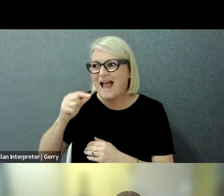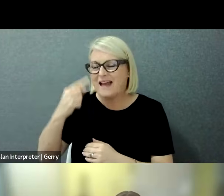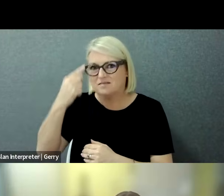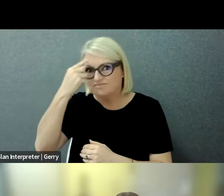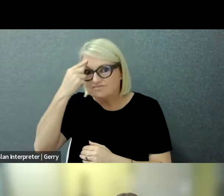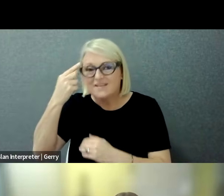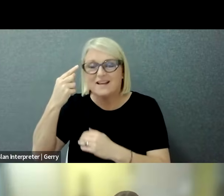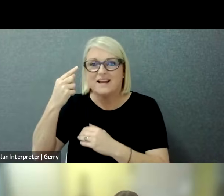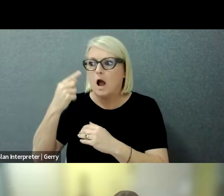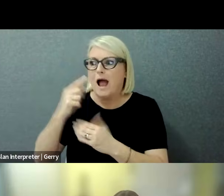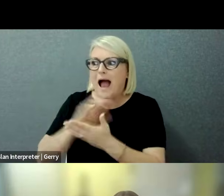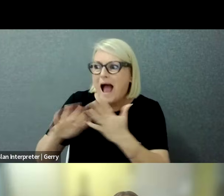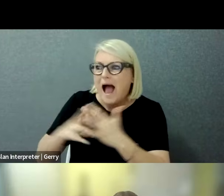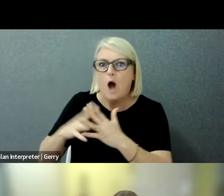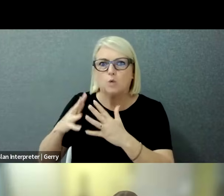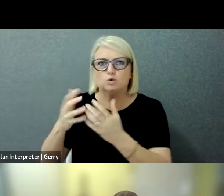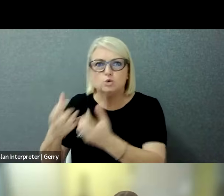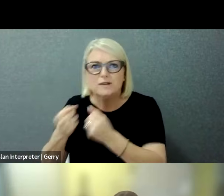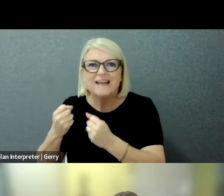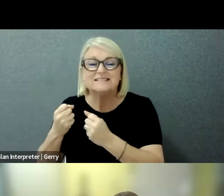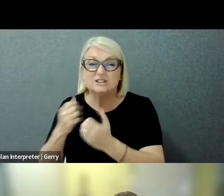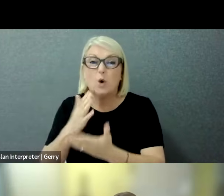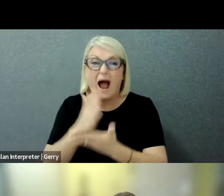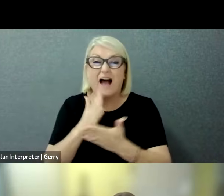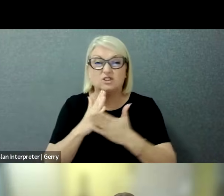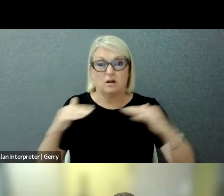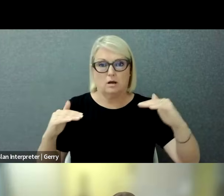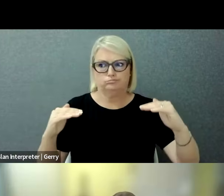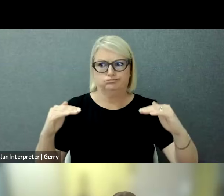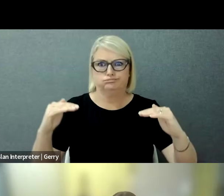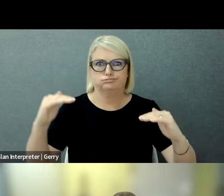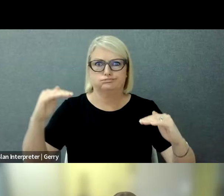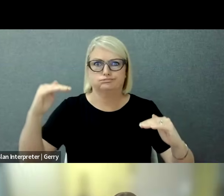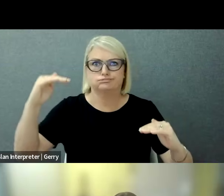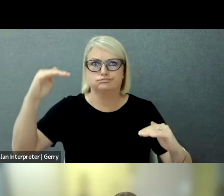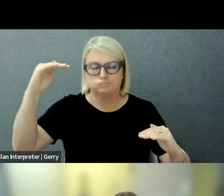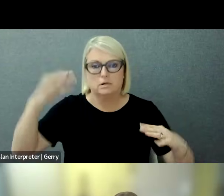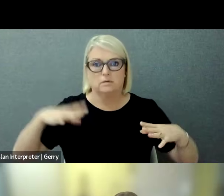they actually increase inequalities. So when I'm talking about inequities I'm talking about things